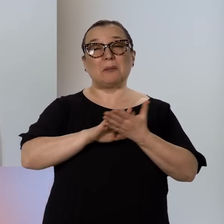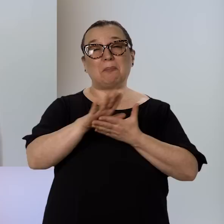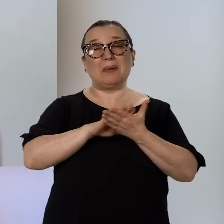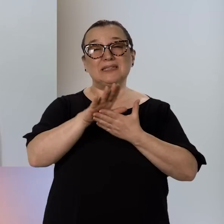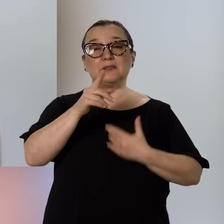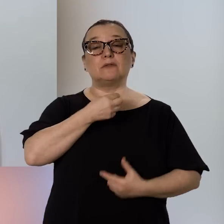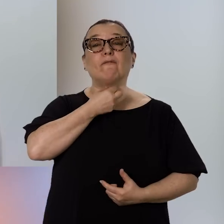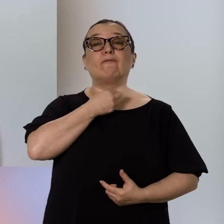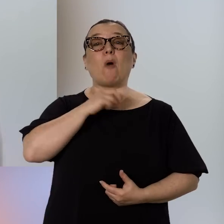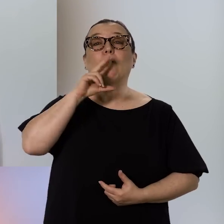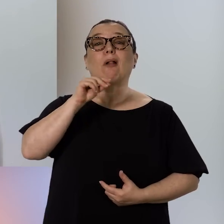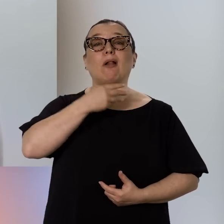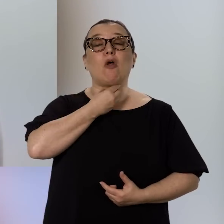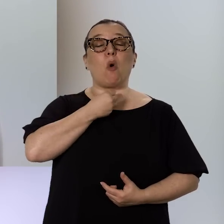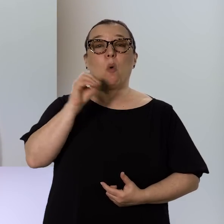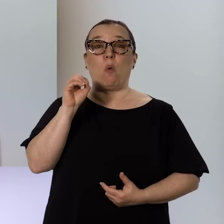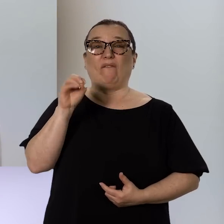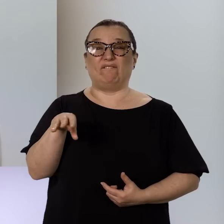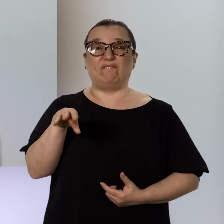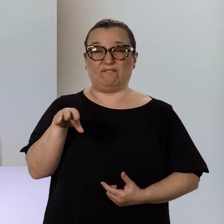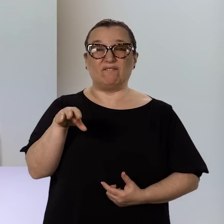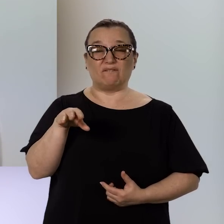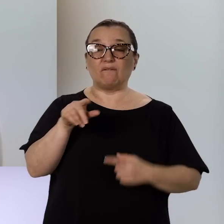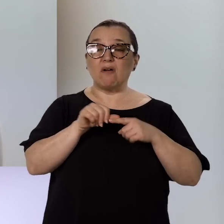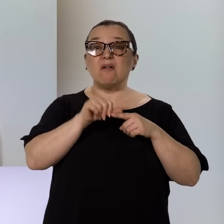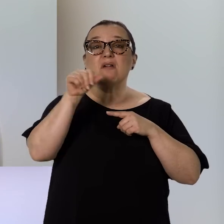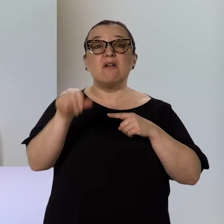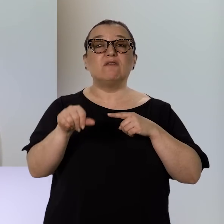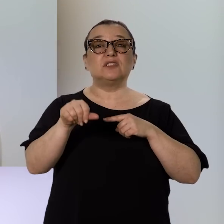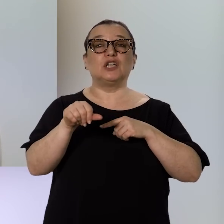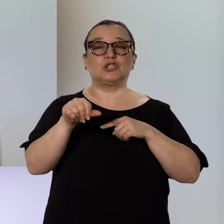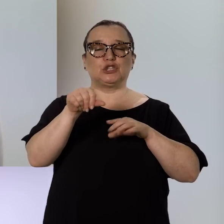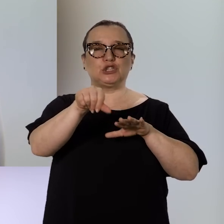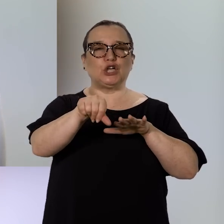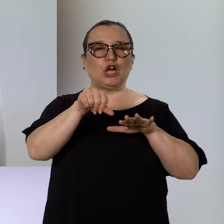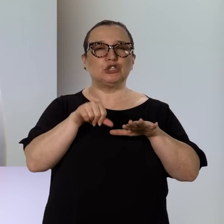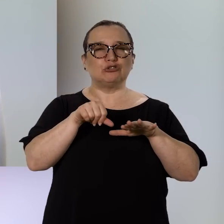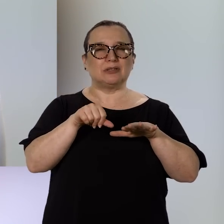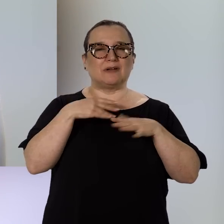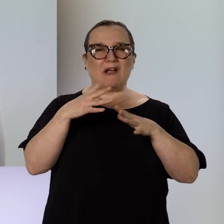you breathe through your neck. They create an opening on your neck so that